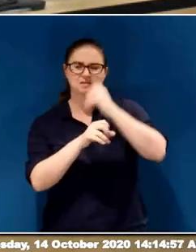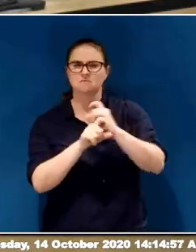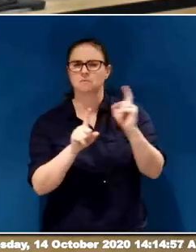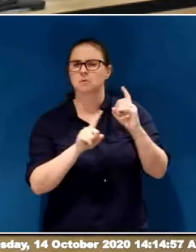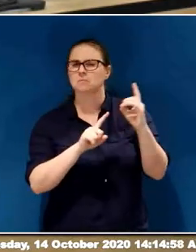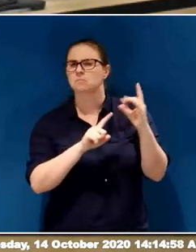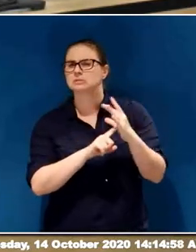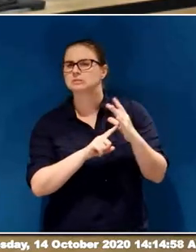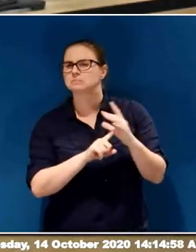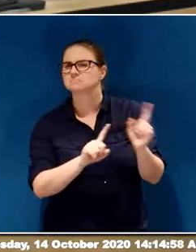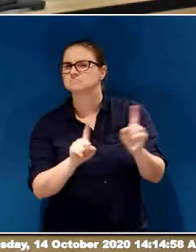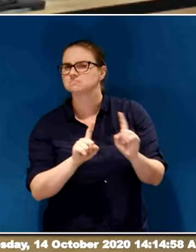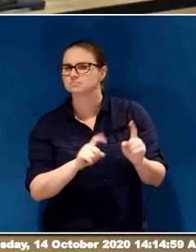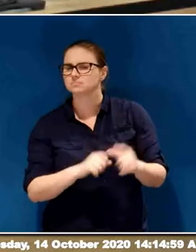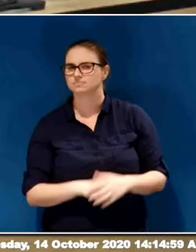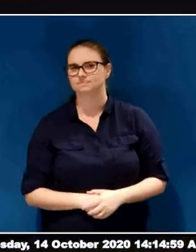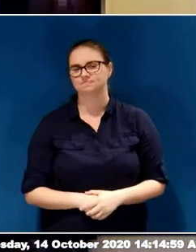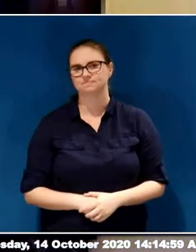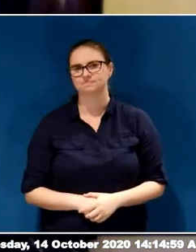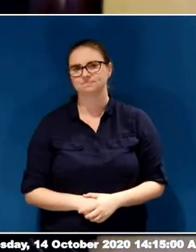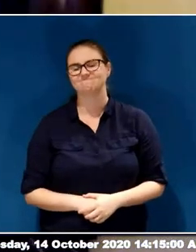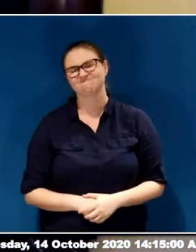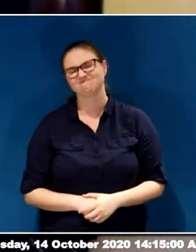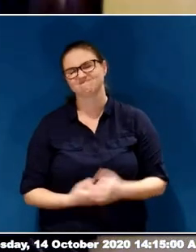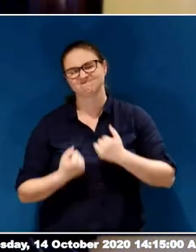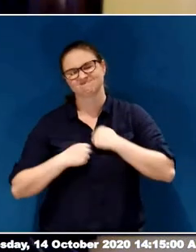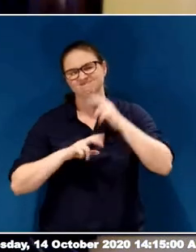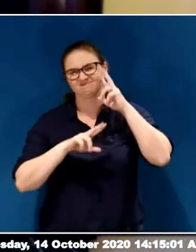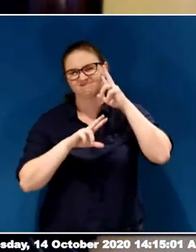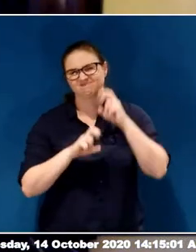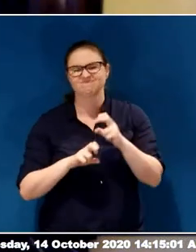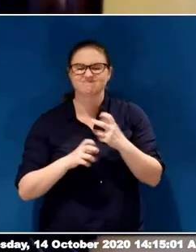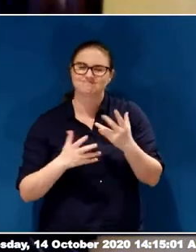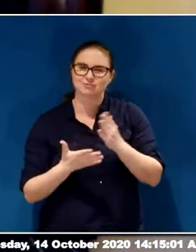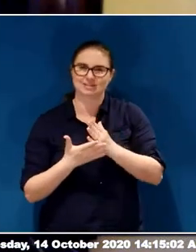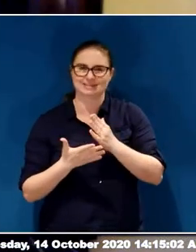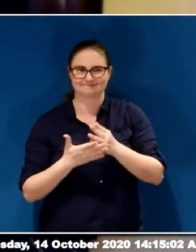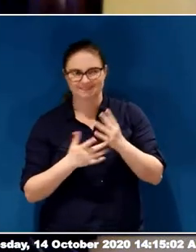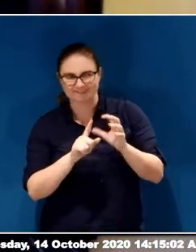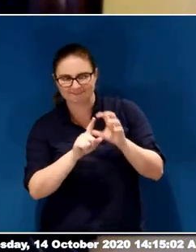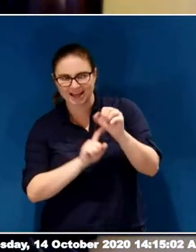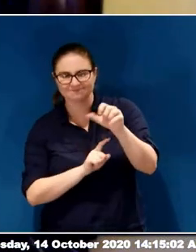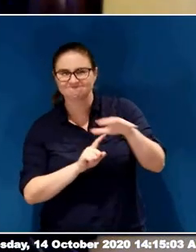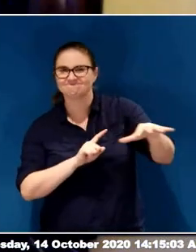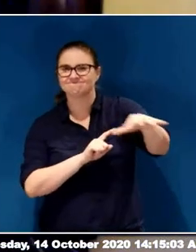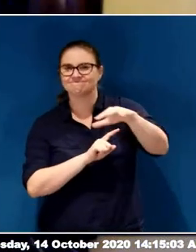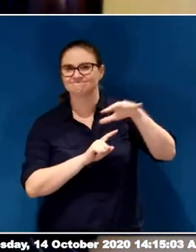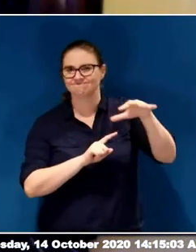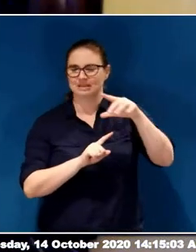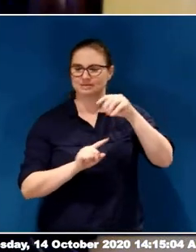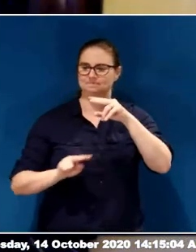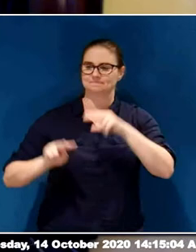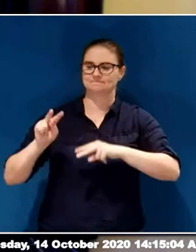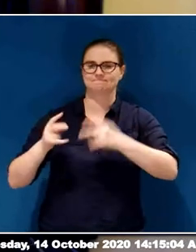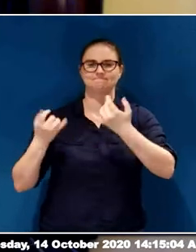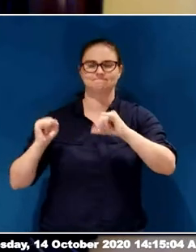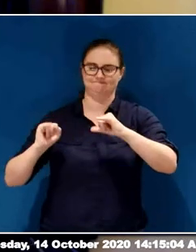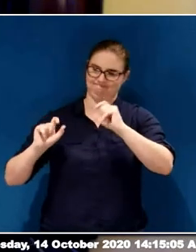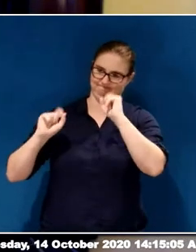ability of students, as if students' capacity to learn is somehow pre-determined, and their ability to achieve is fixed.